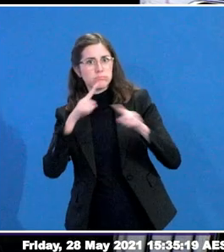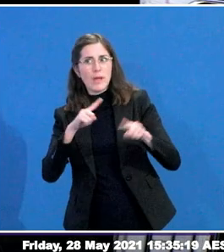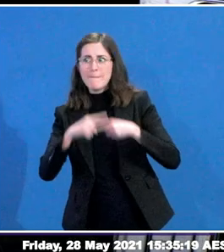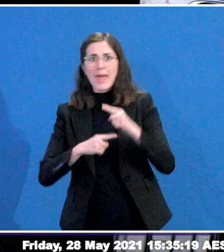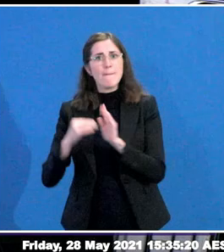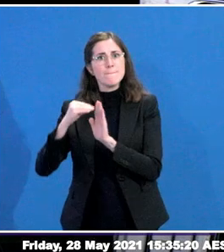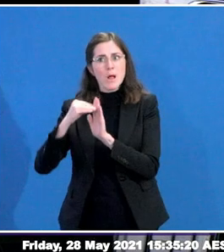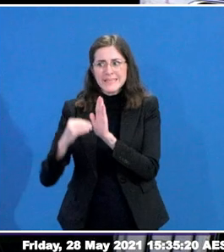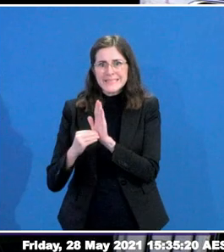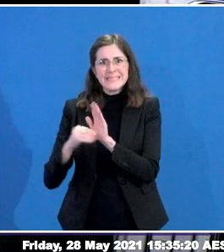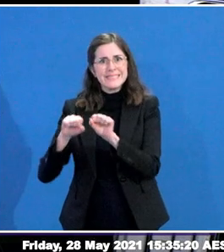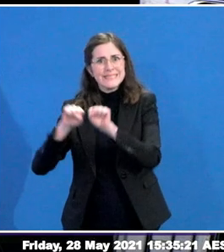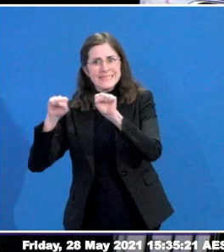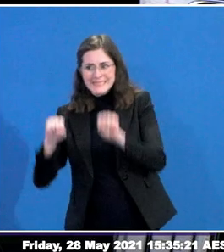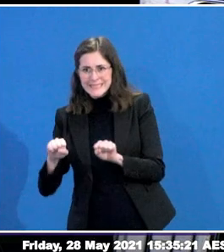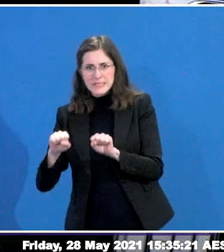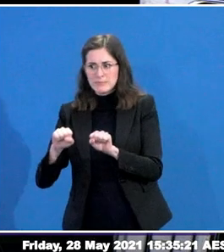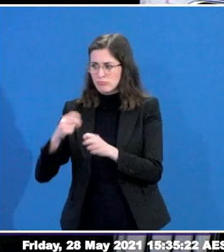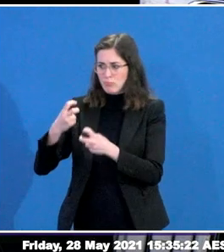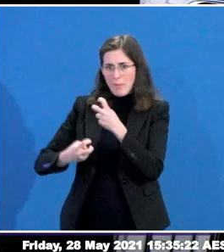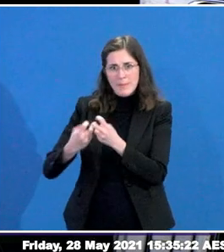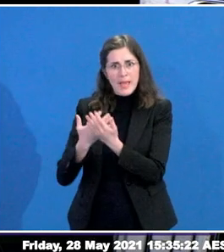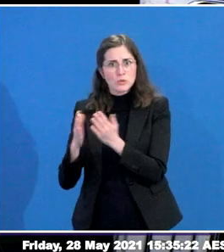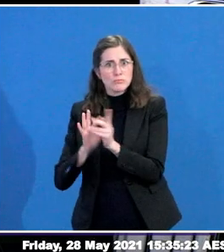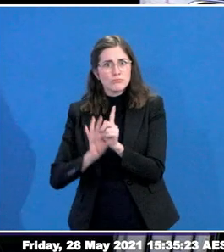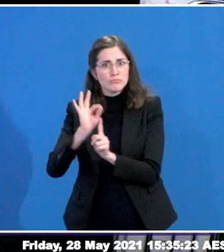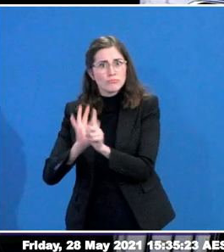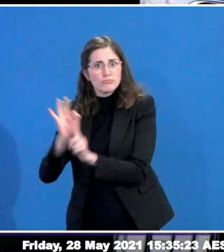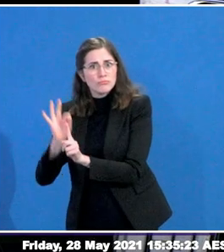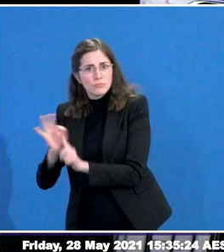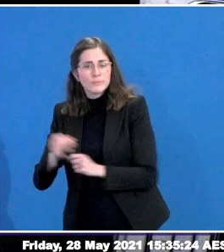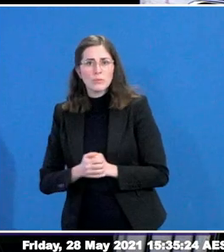As you've just heard, directions have been made for the filing of written submissions.